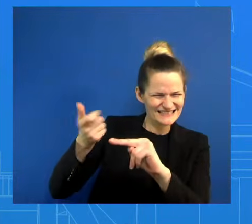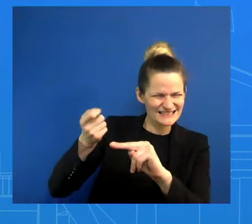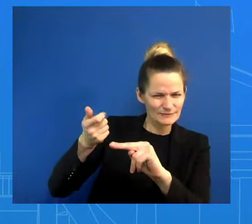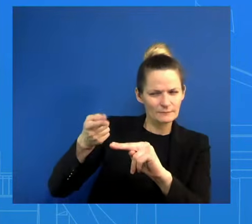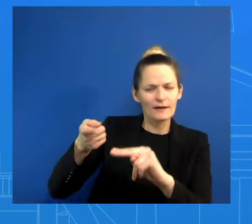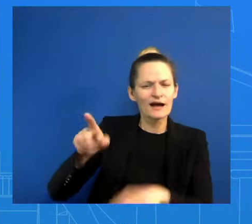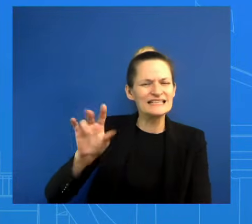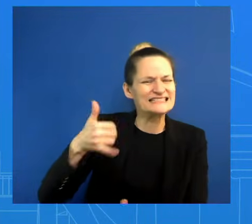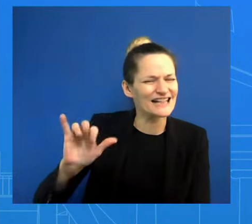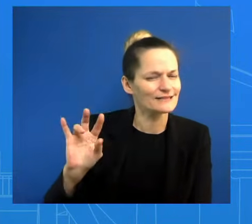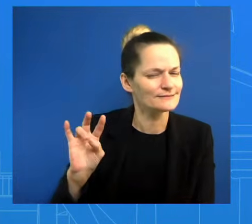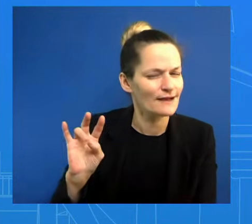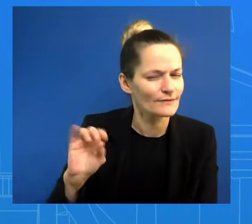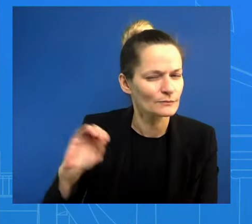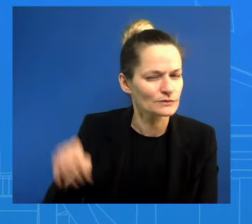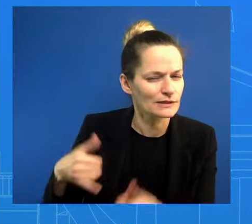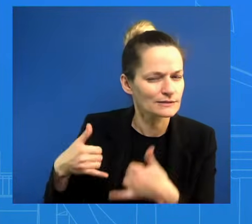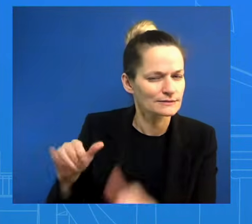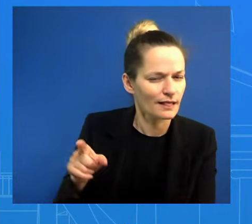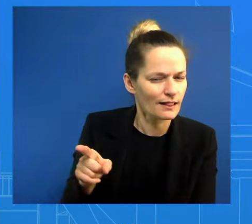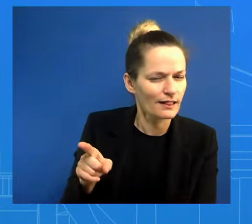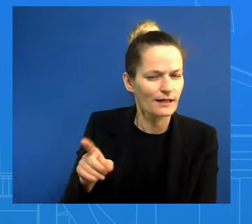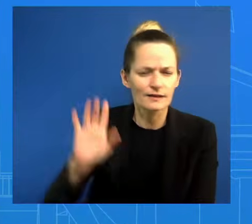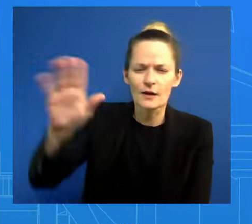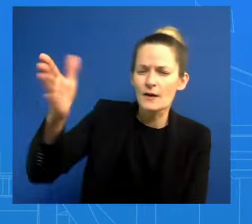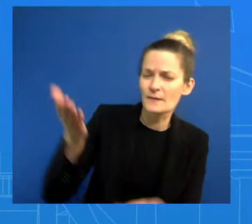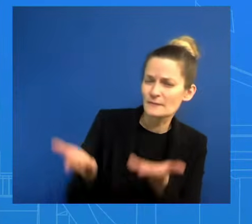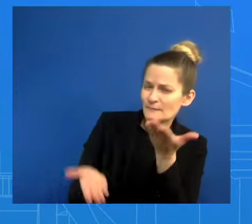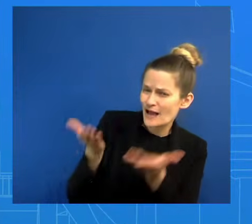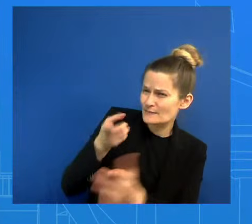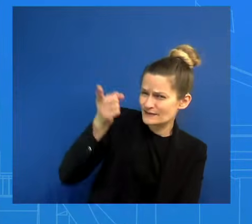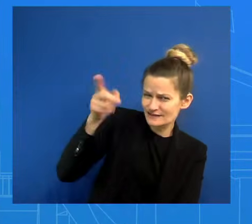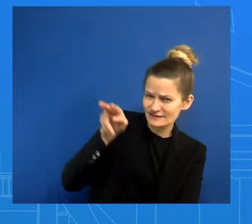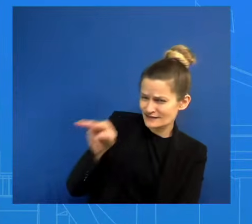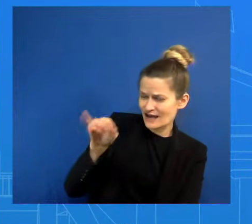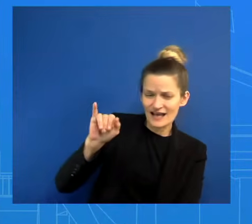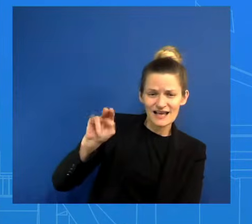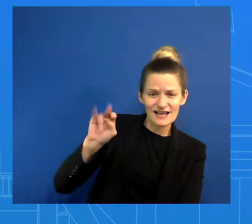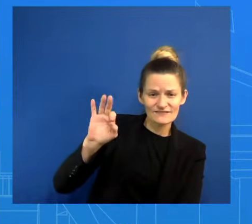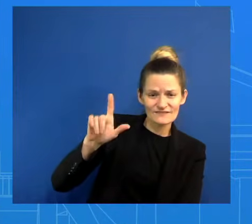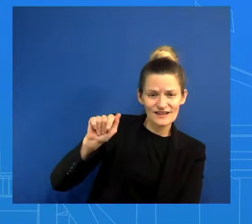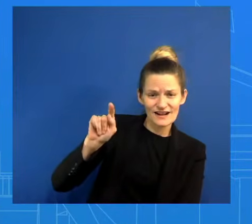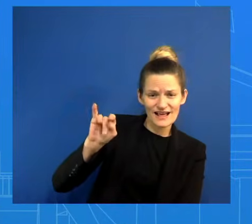We get a CPI inflation reading again next week. So if Americans don't see significant progress